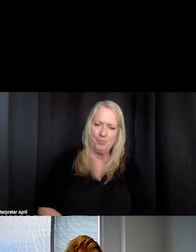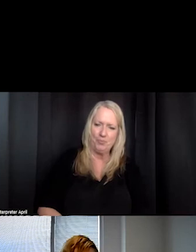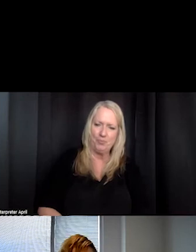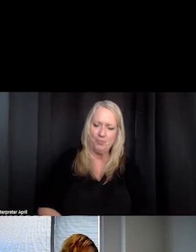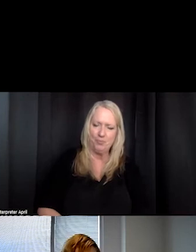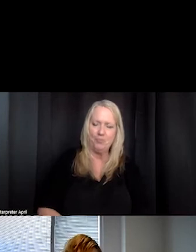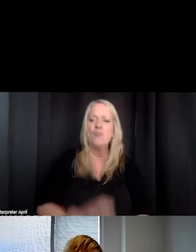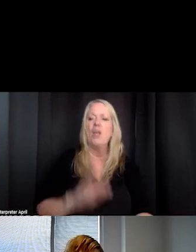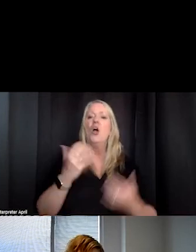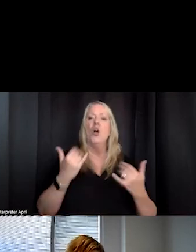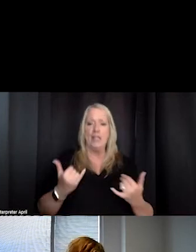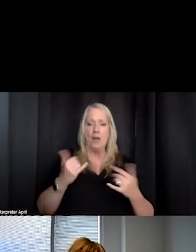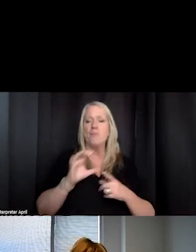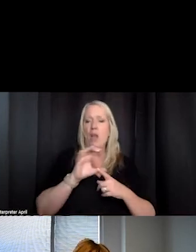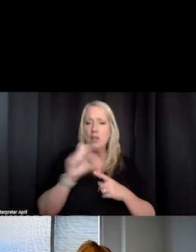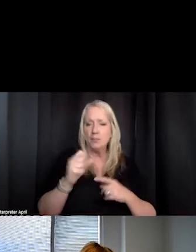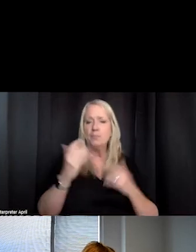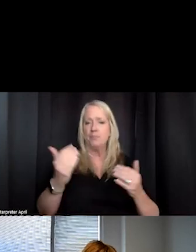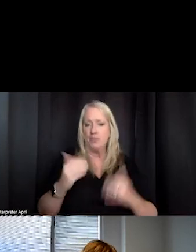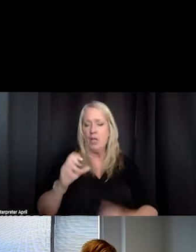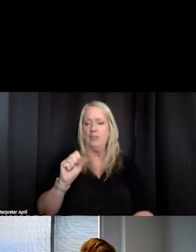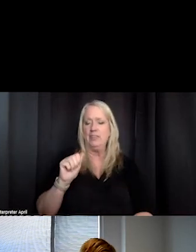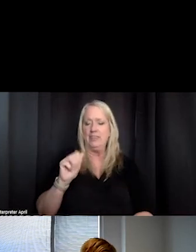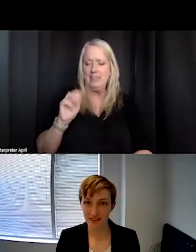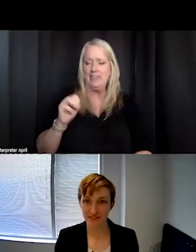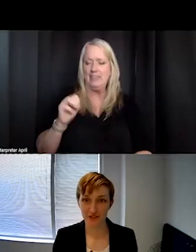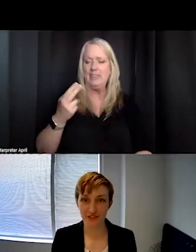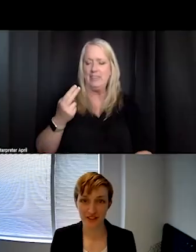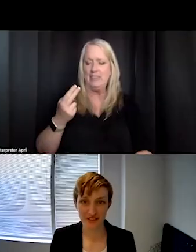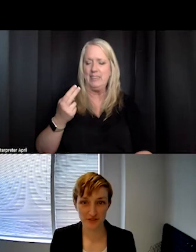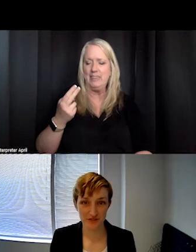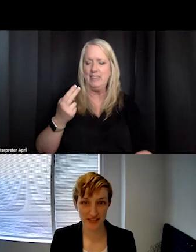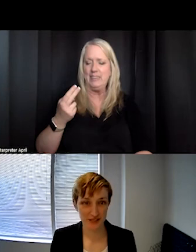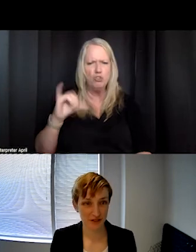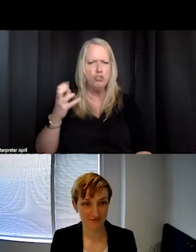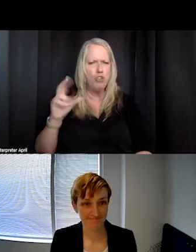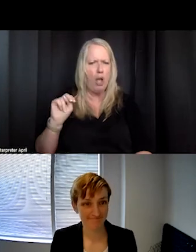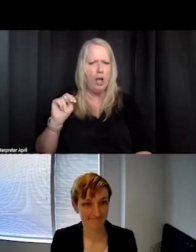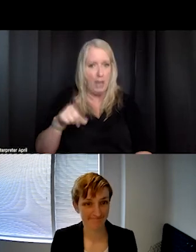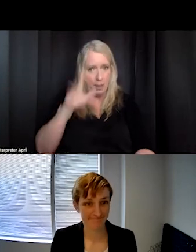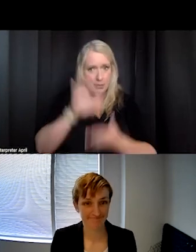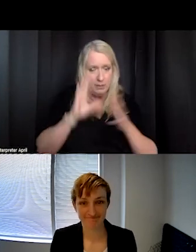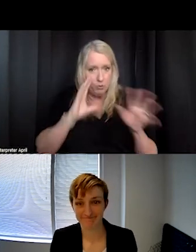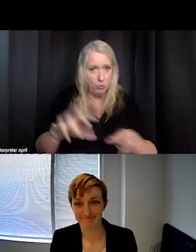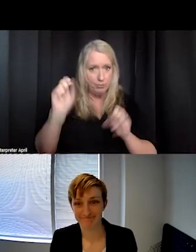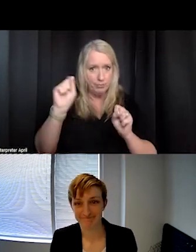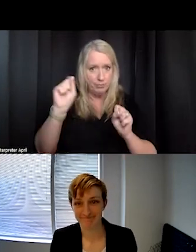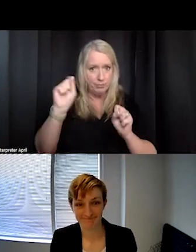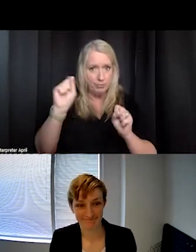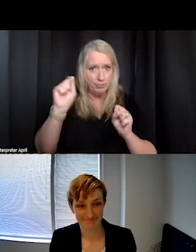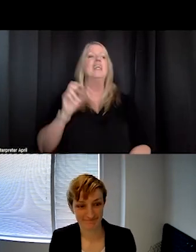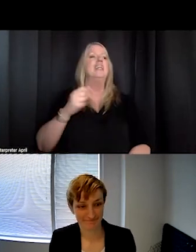WE WILL GO TO THE SAMHSA UPDATE NEXT. >> THANK YOU, LINDSEY. I WILL DO PART OF IT.